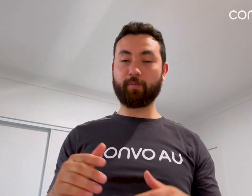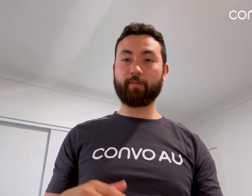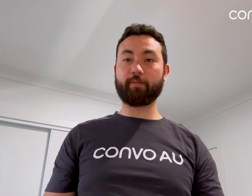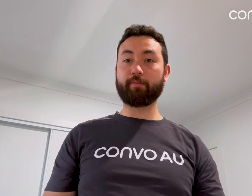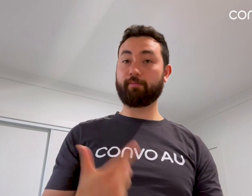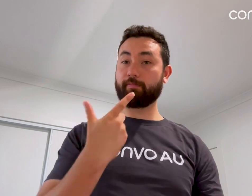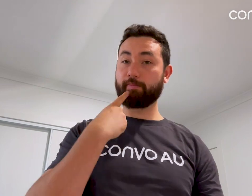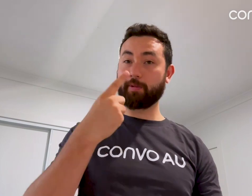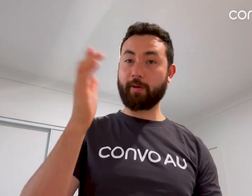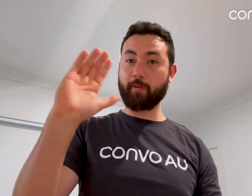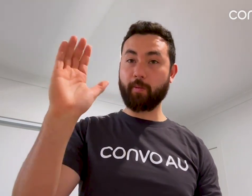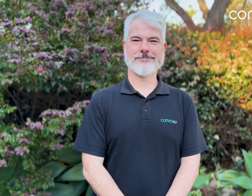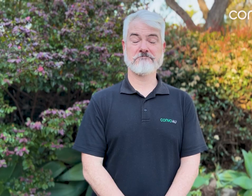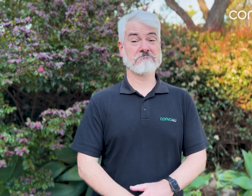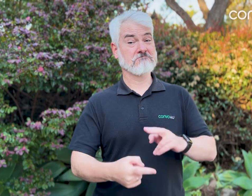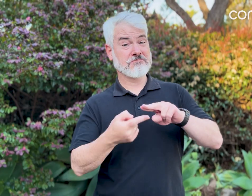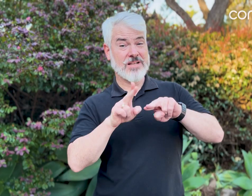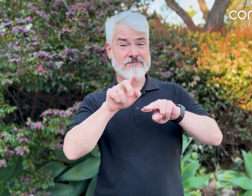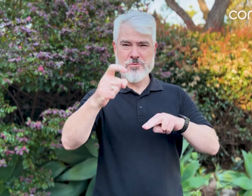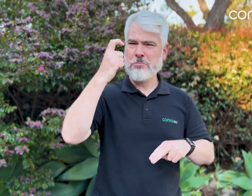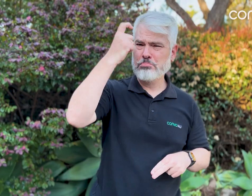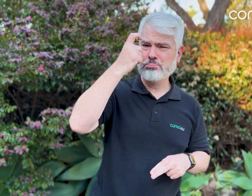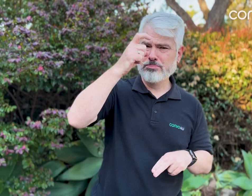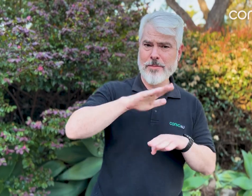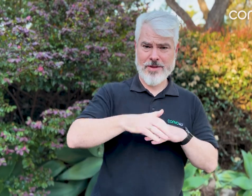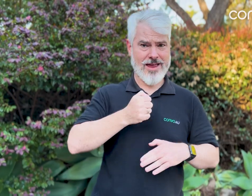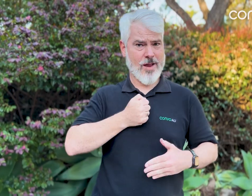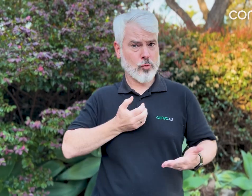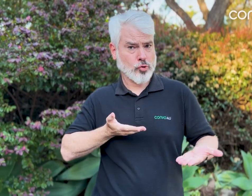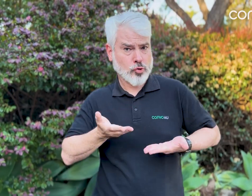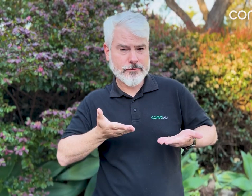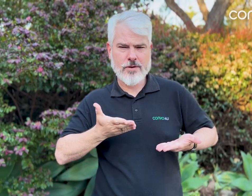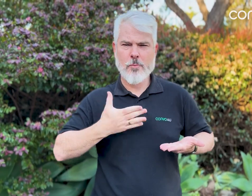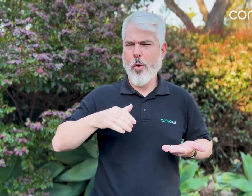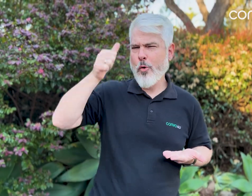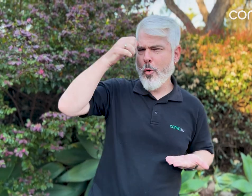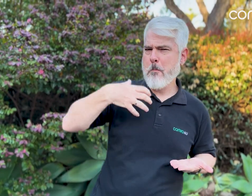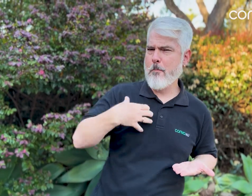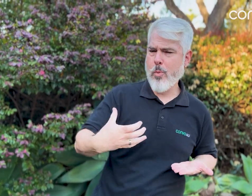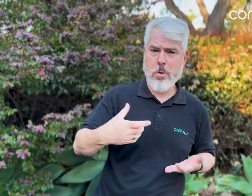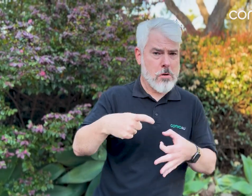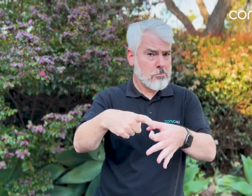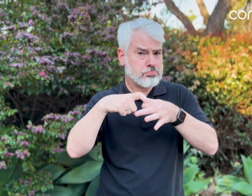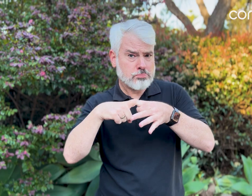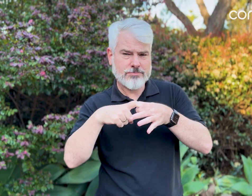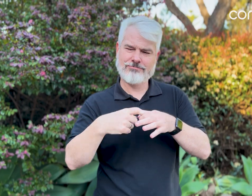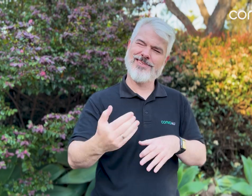Come say hello and meet us in person! If you're curious about our services or have any questions,